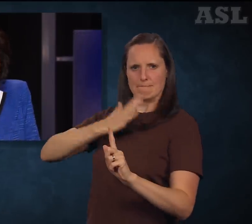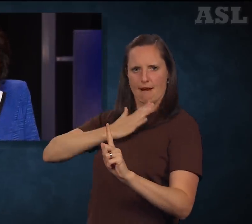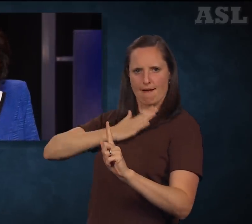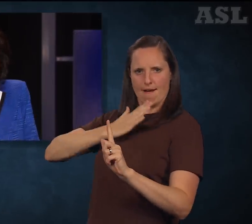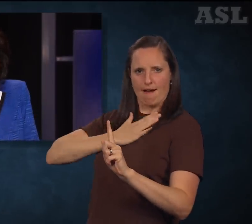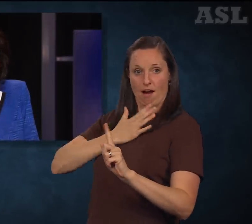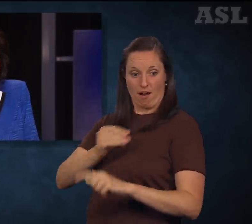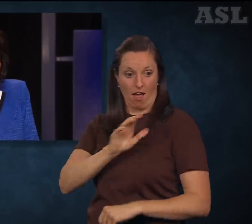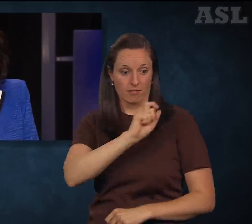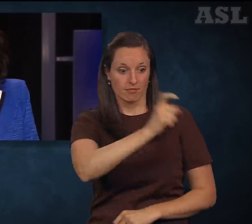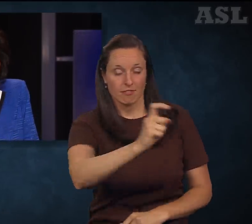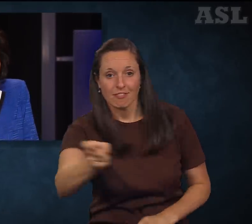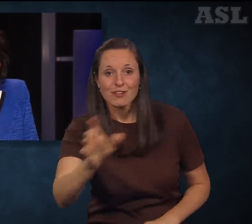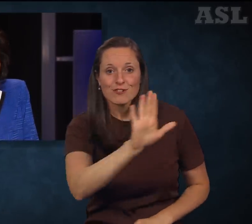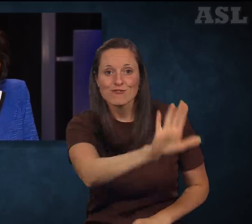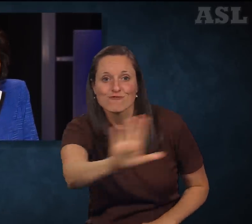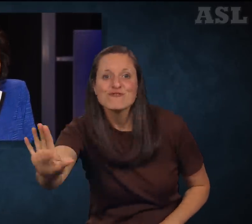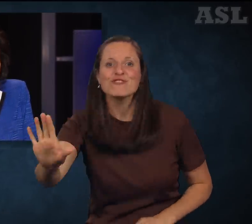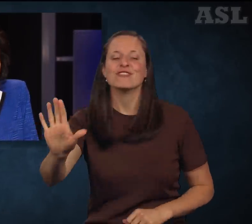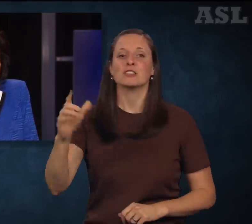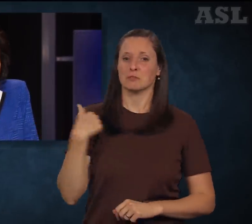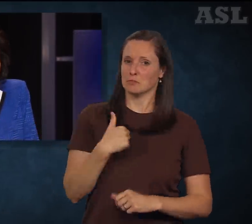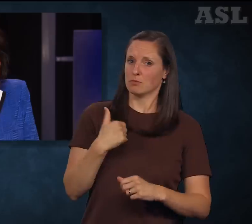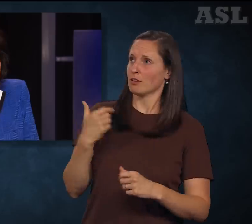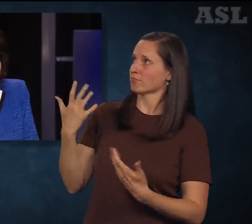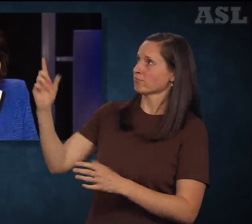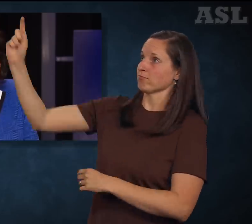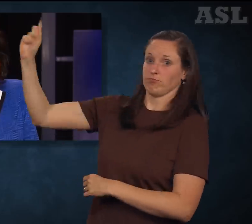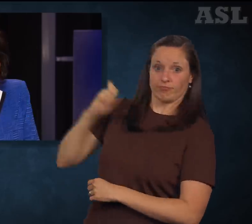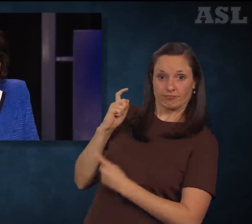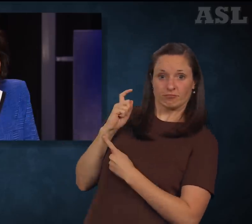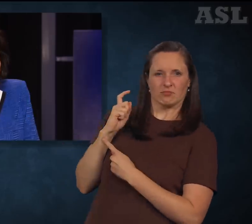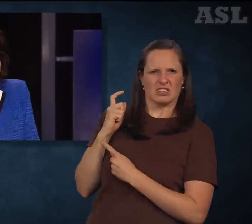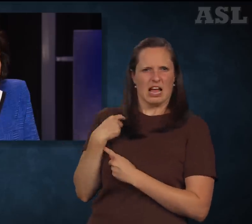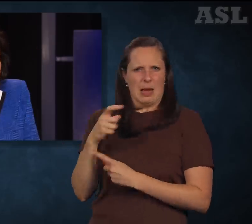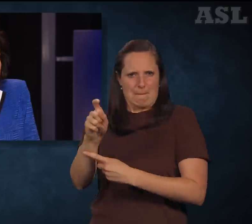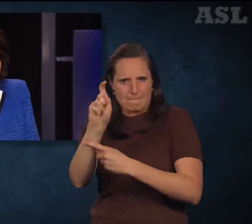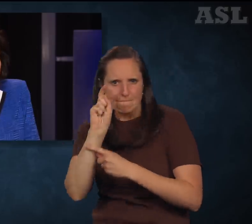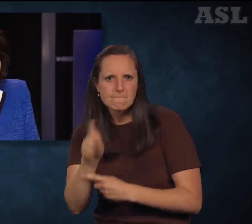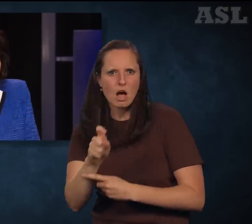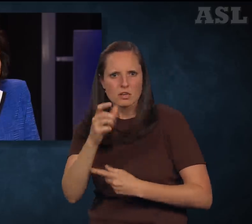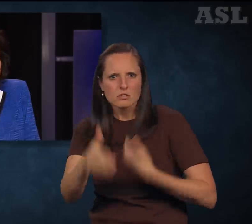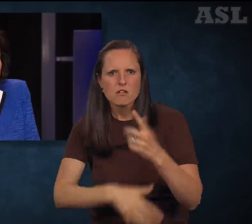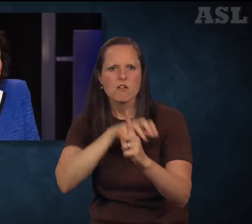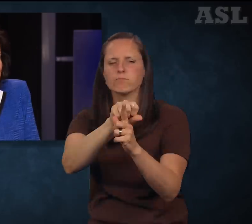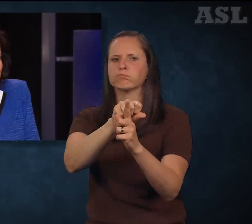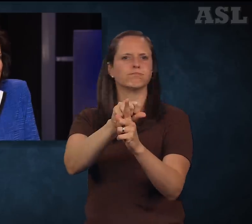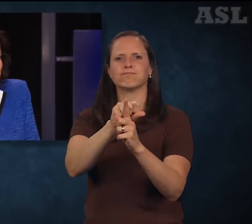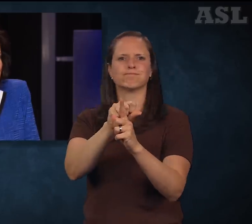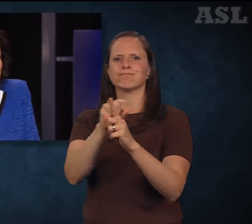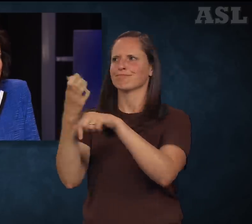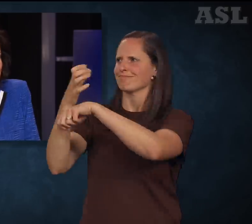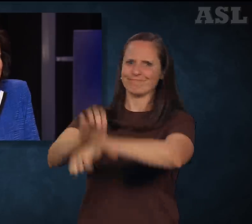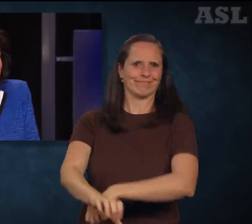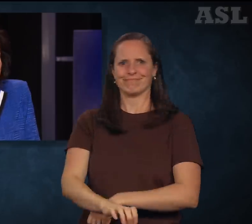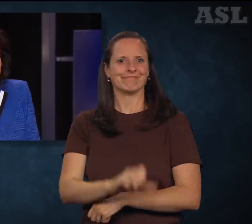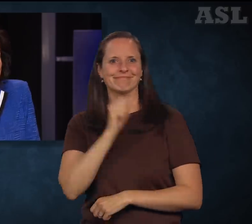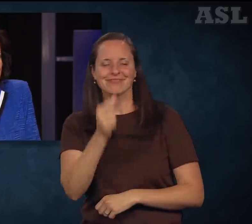BUT WE DON'T HAVE TO. NO ONE WILL MAKE US.